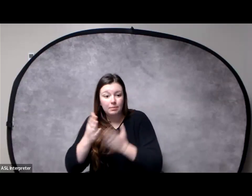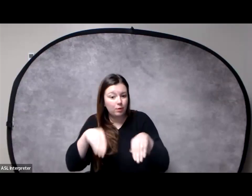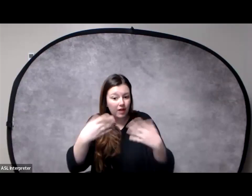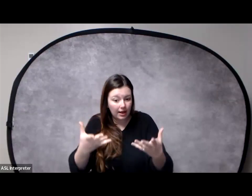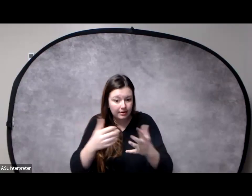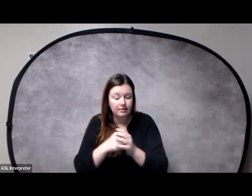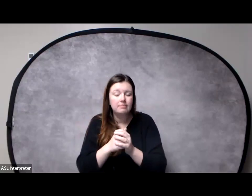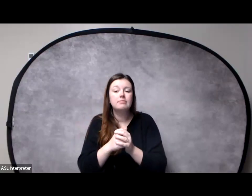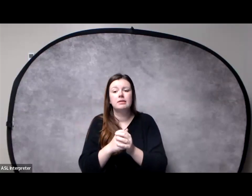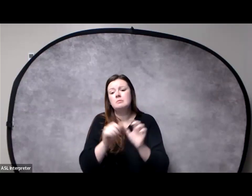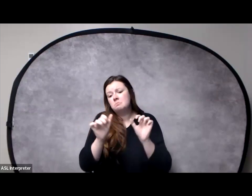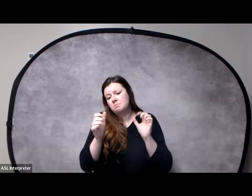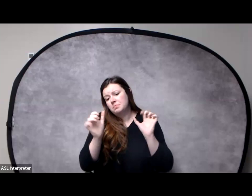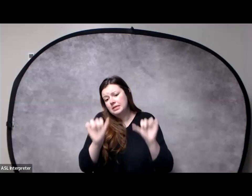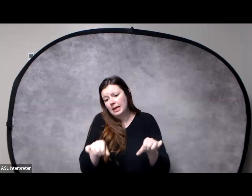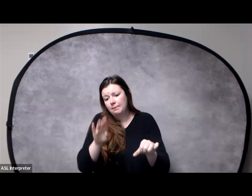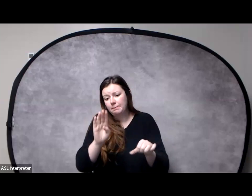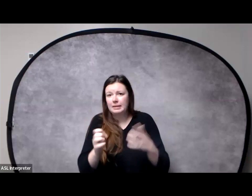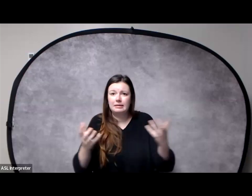It can be just a bare cost analysis.